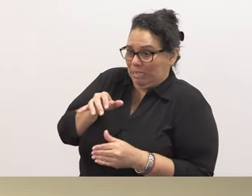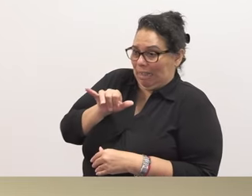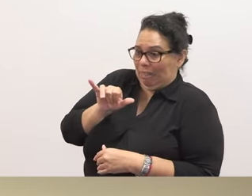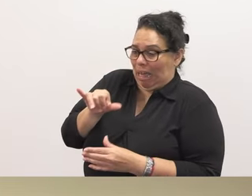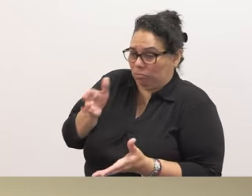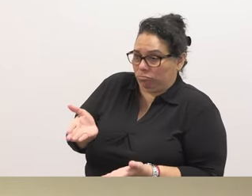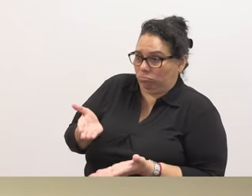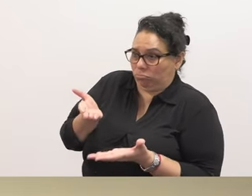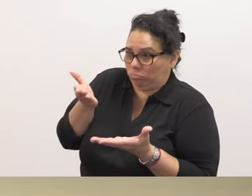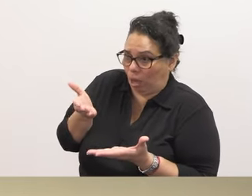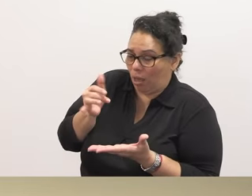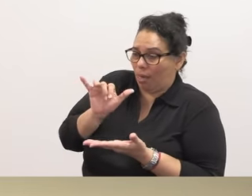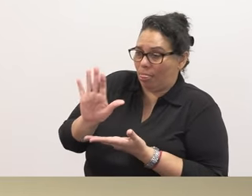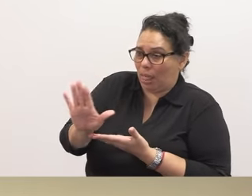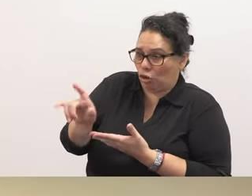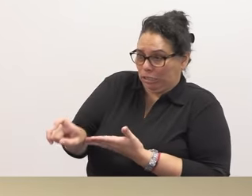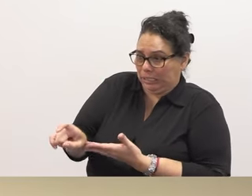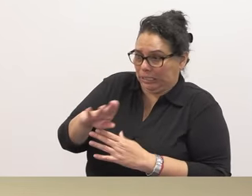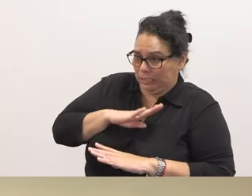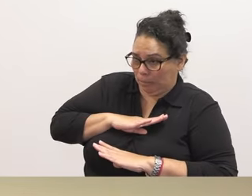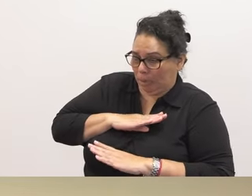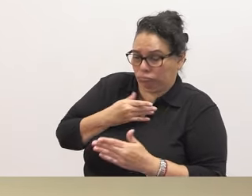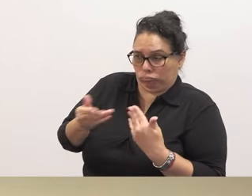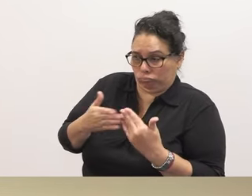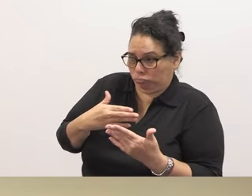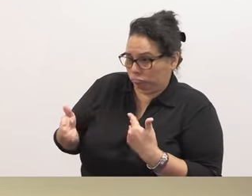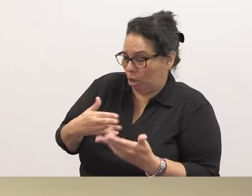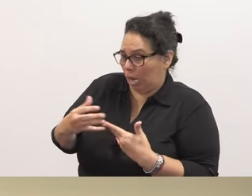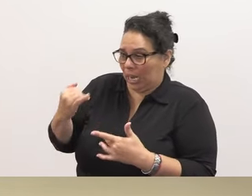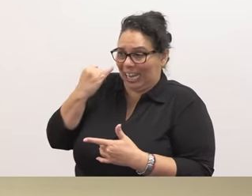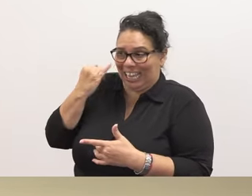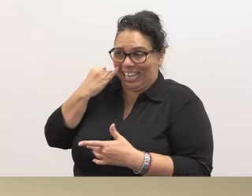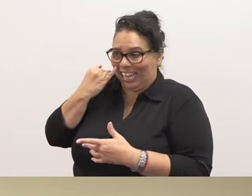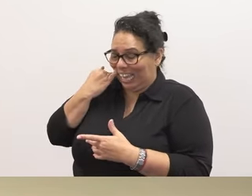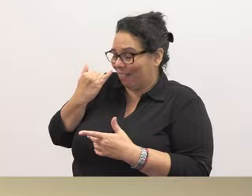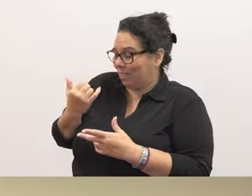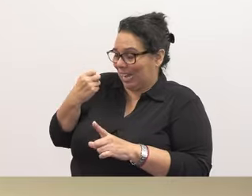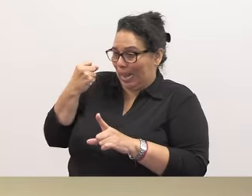and their needs met regardless of whether or not that has a huge leverage impact for everybody else.